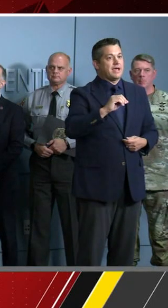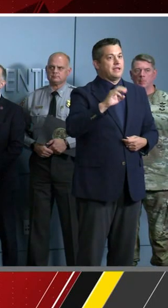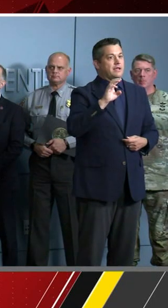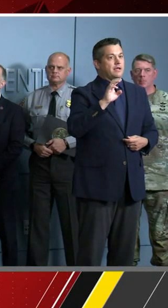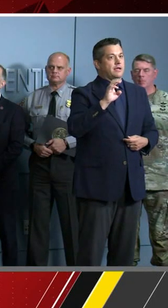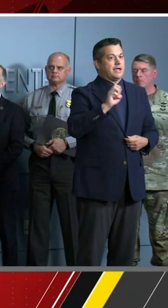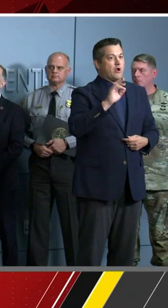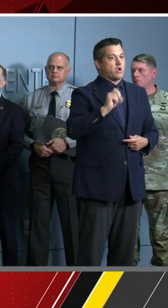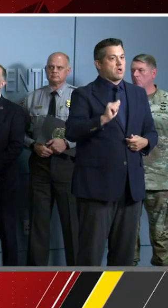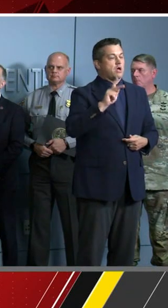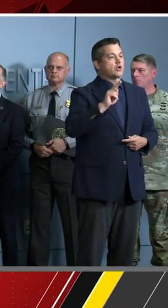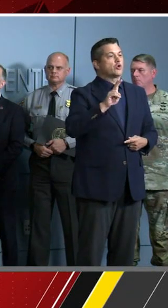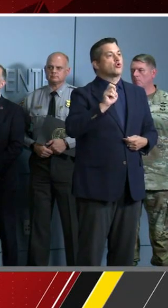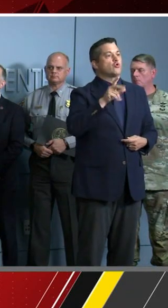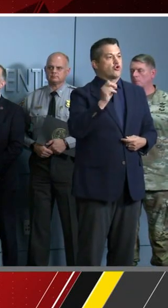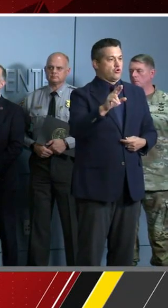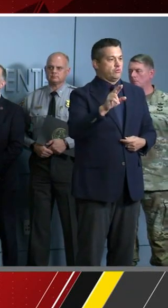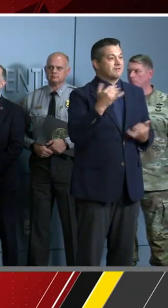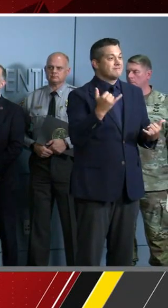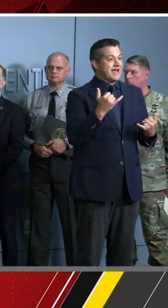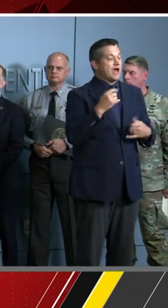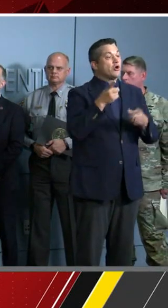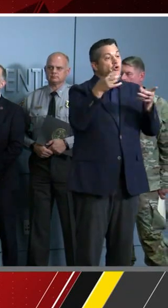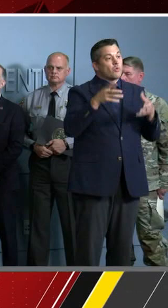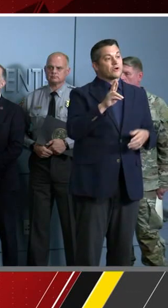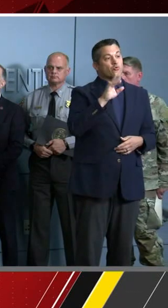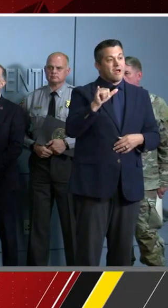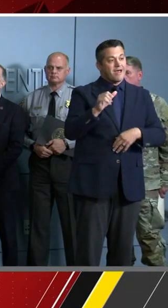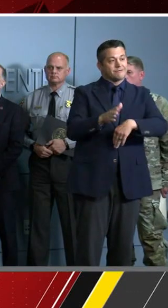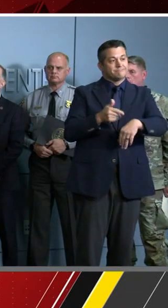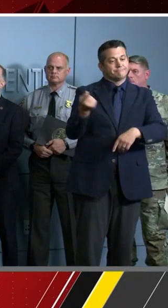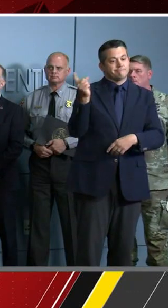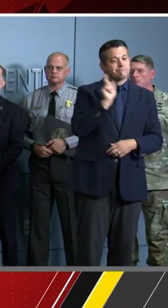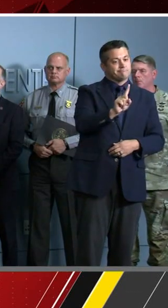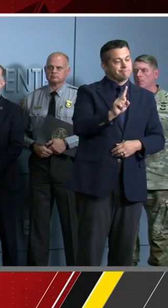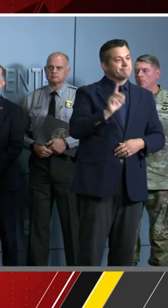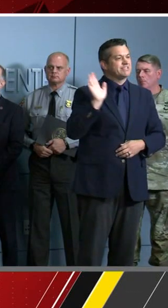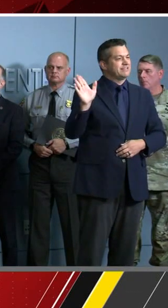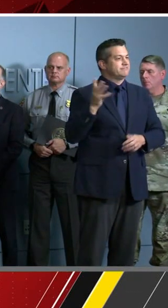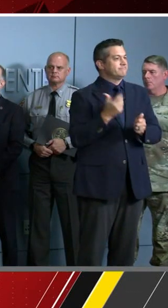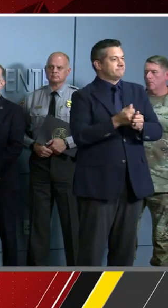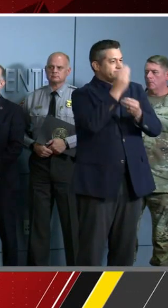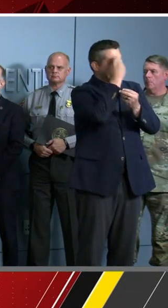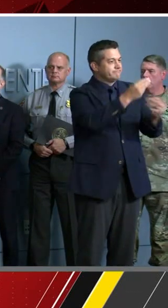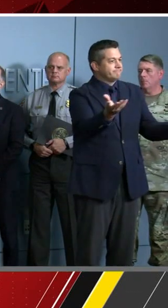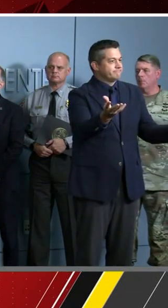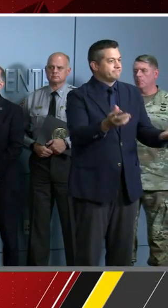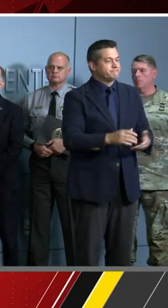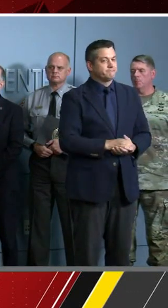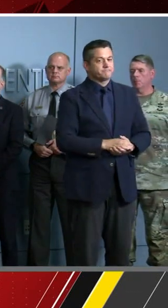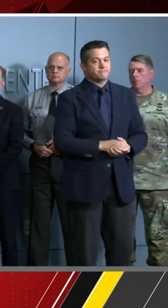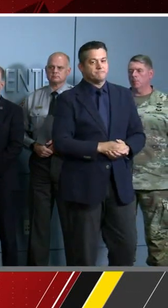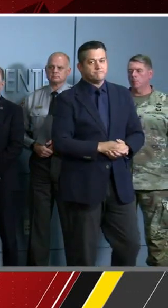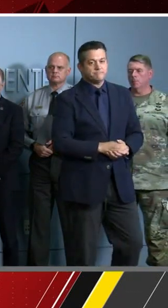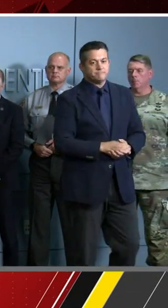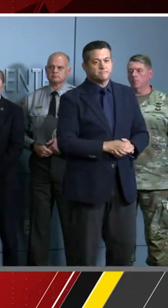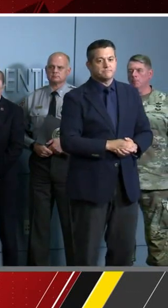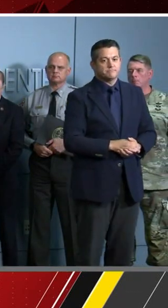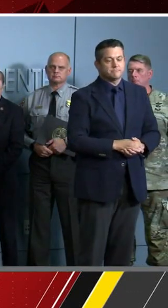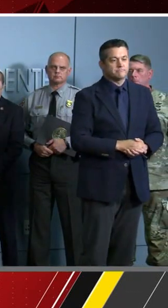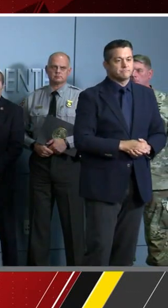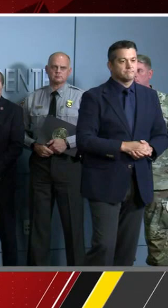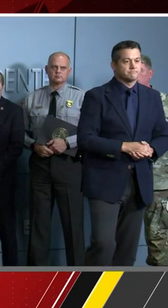ask director Ray for his update